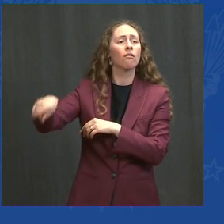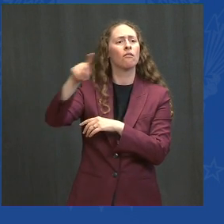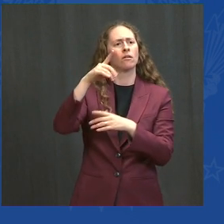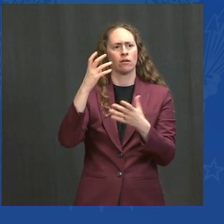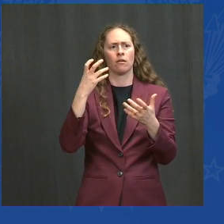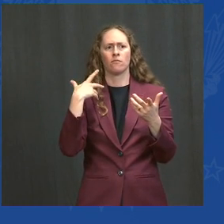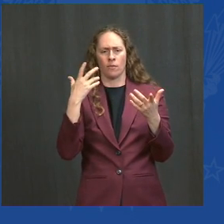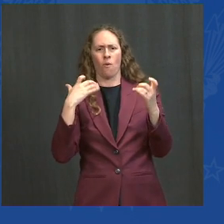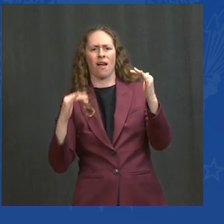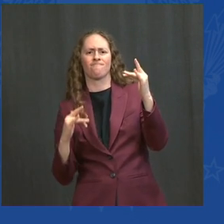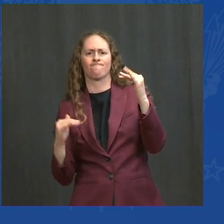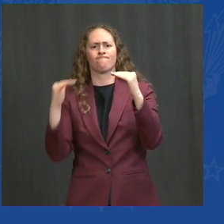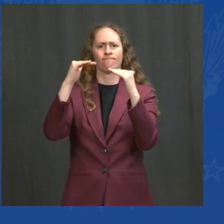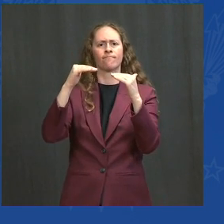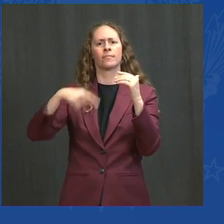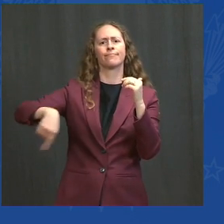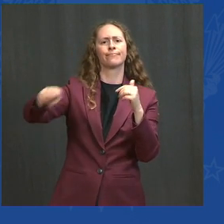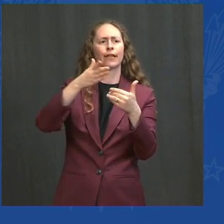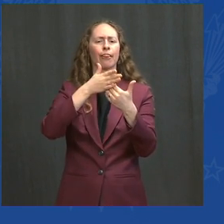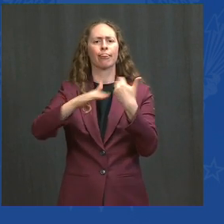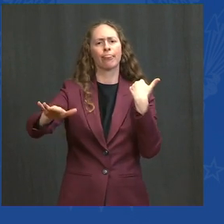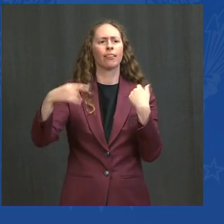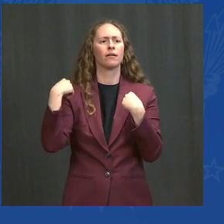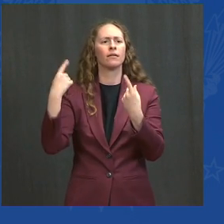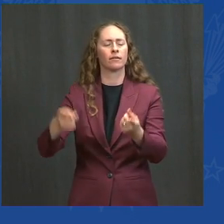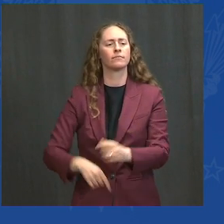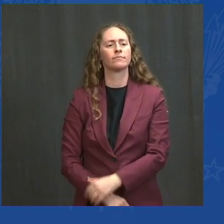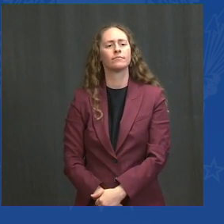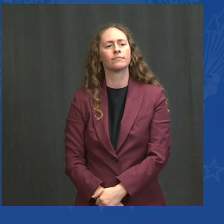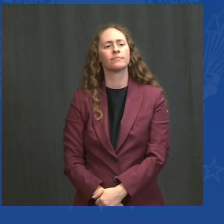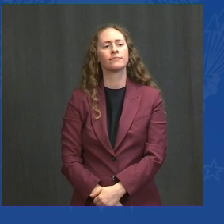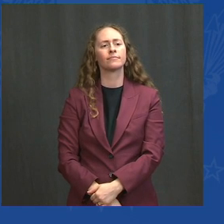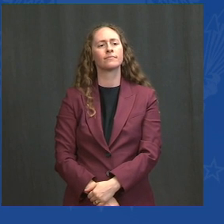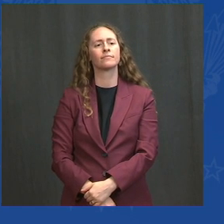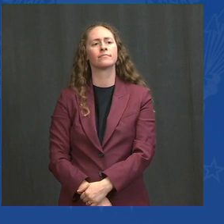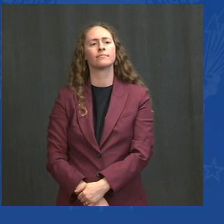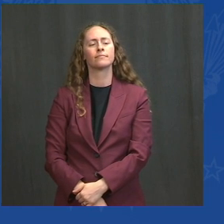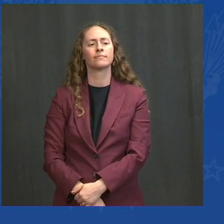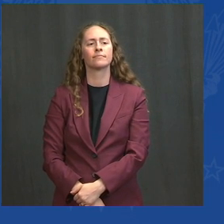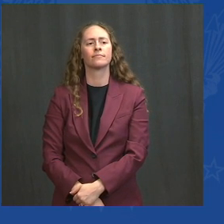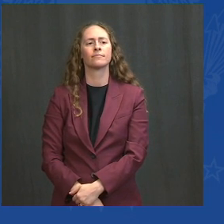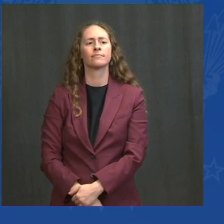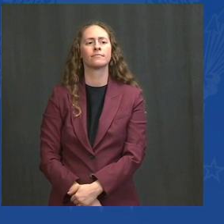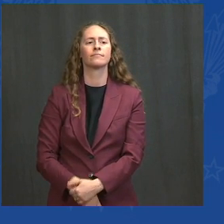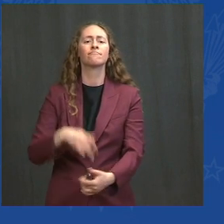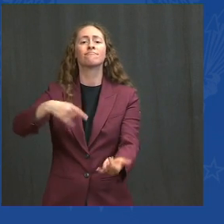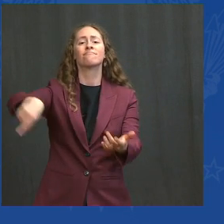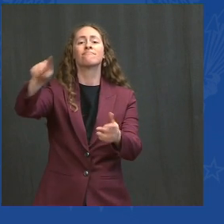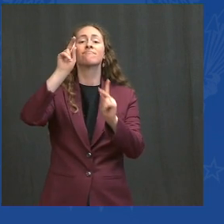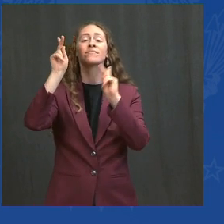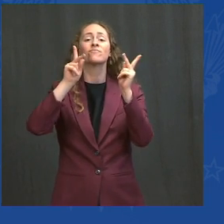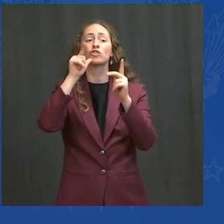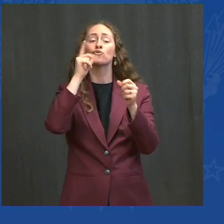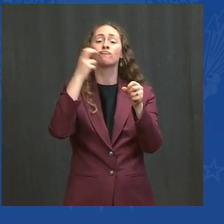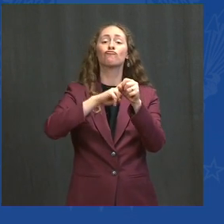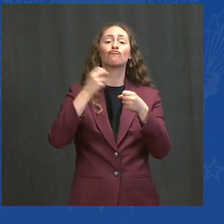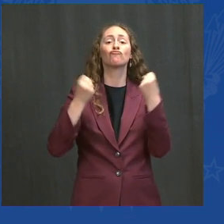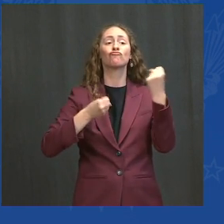Think about what that can mean to the American autoworker and the future of electric vehicles. China is going full bore.